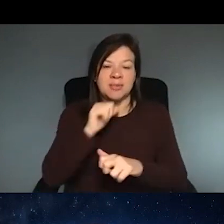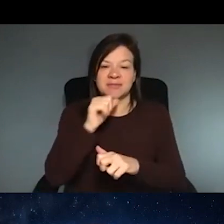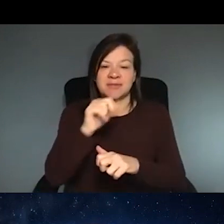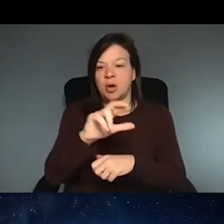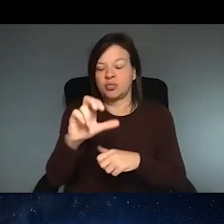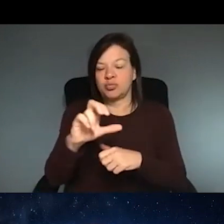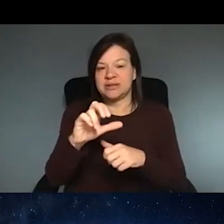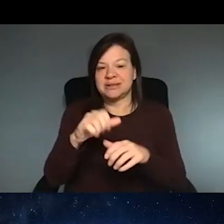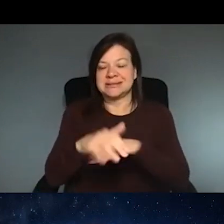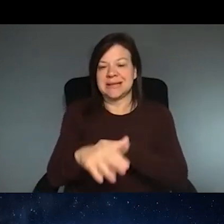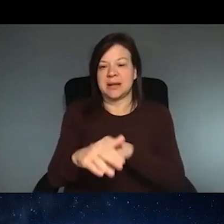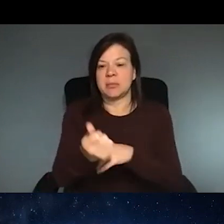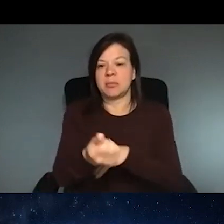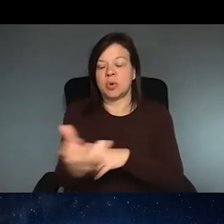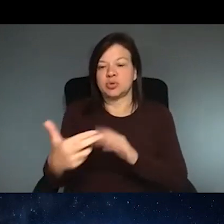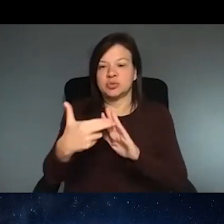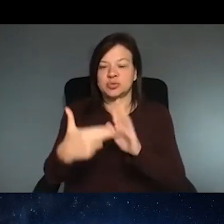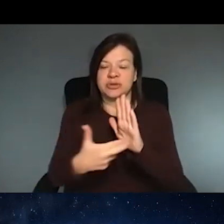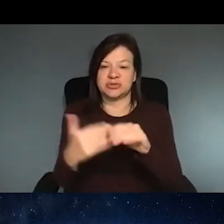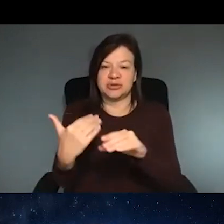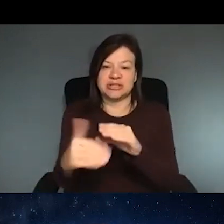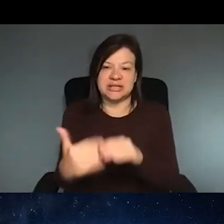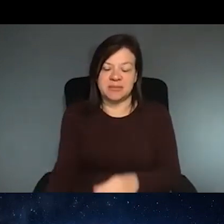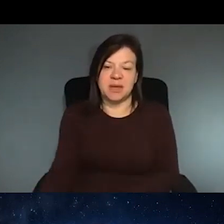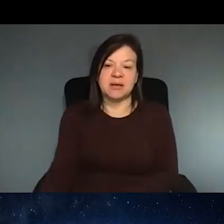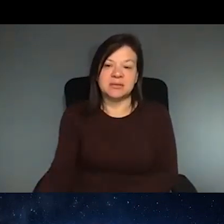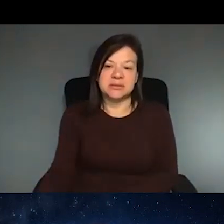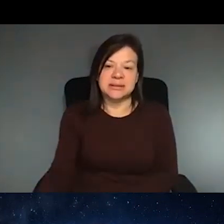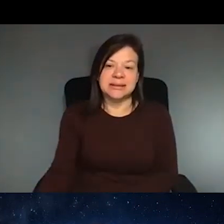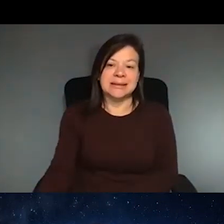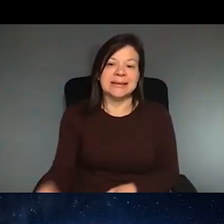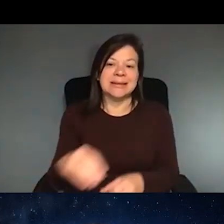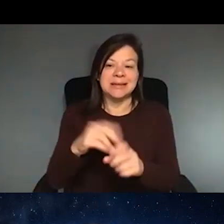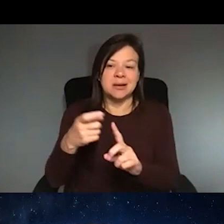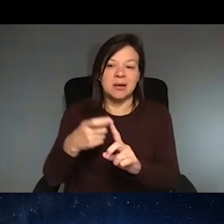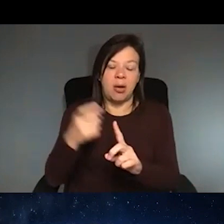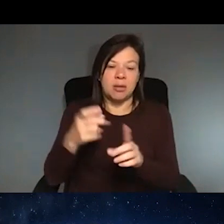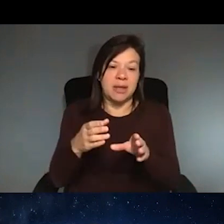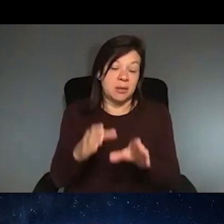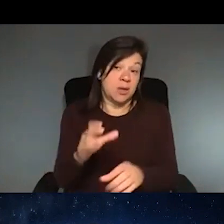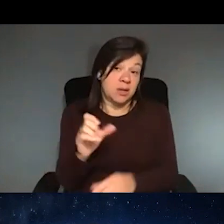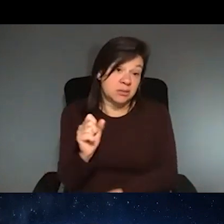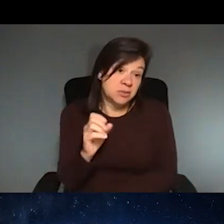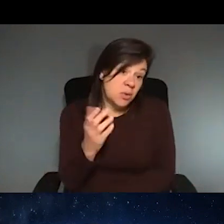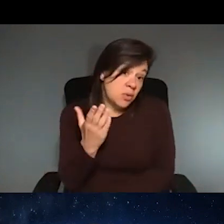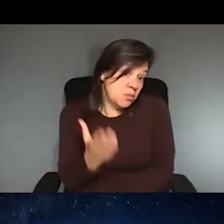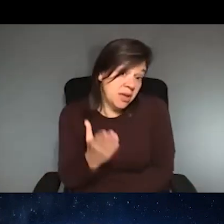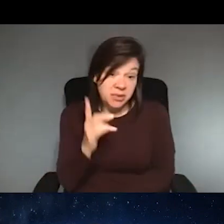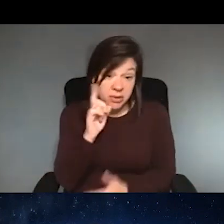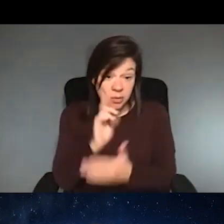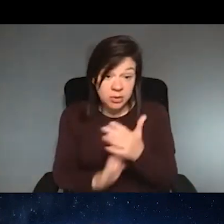MULTIPLE, YOU KNOW, REGISTRATION eMAILS IN AN AUTOMATED WAY. MAYBE IT WILL SHOW UP ON WORK FLOWS.